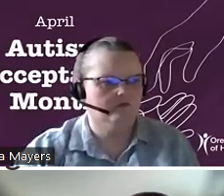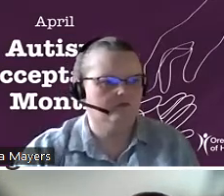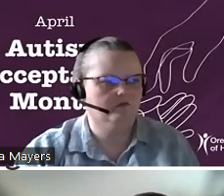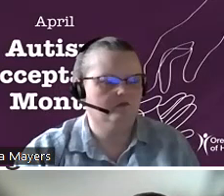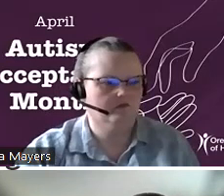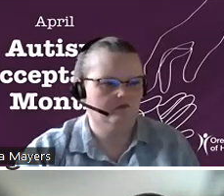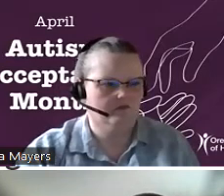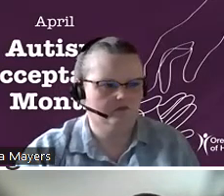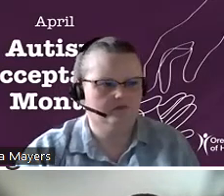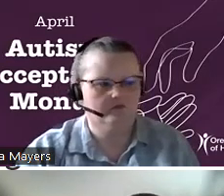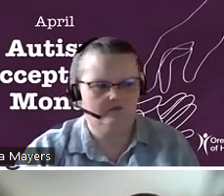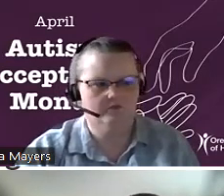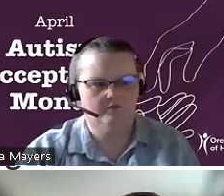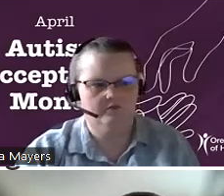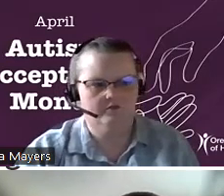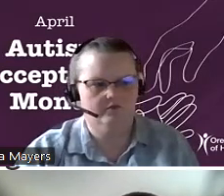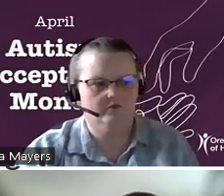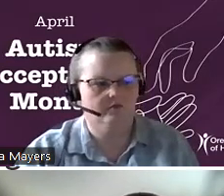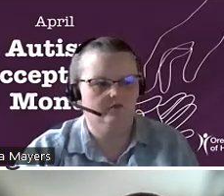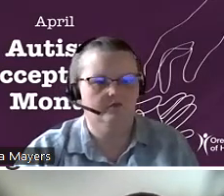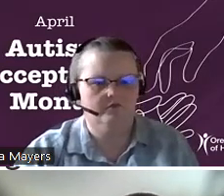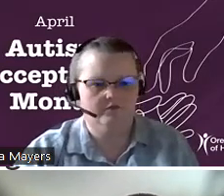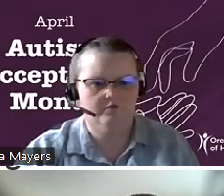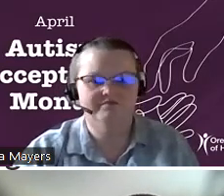THAT ARE HAPPENING TO THE CHILDCARE PROGRAMS IN GENERAL.